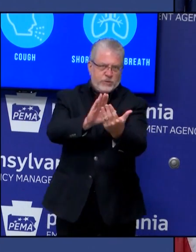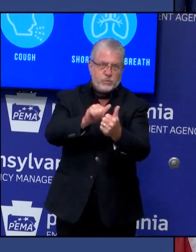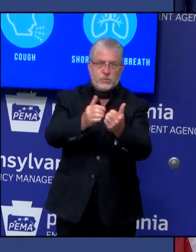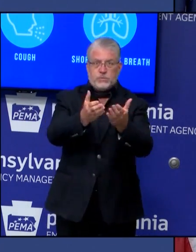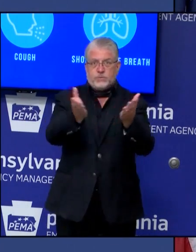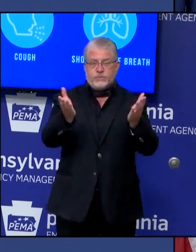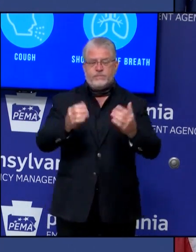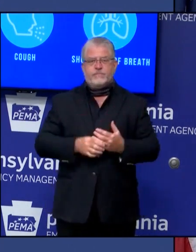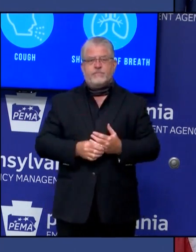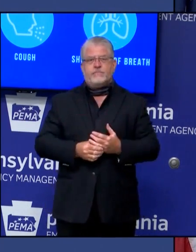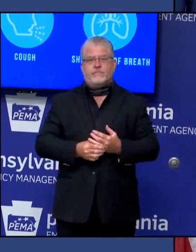HER FOR HER COMMITMENT IN SERVING THE PEOPLE OF